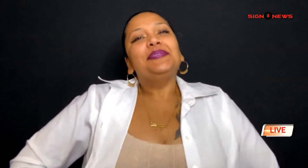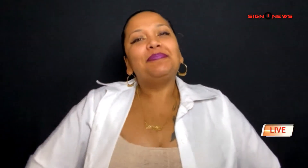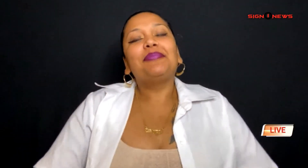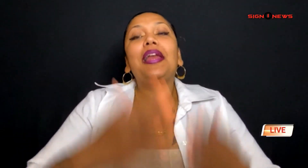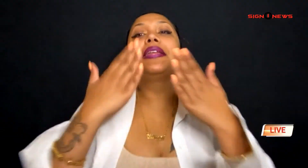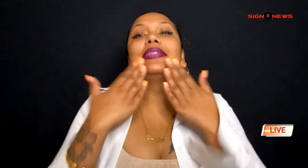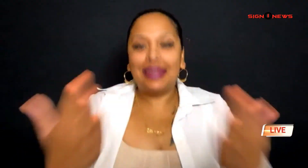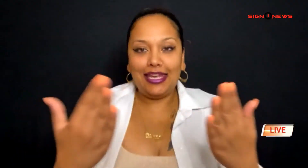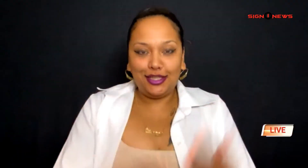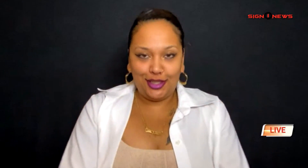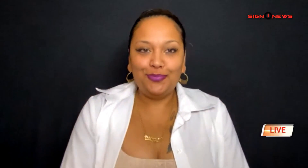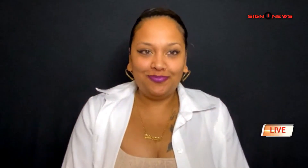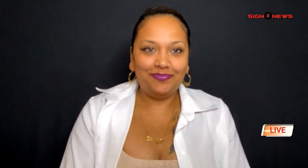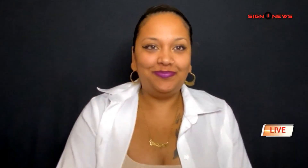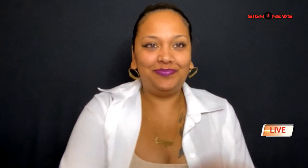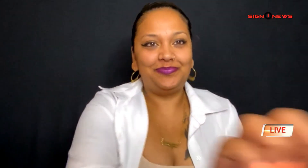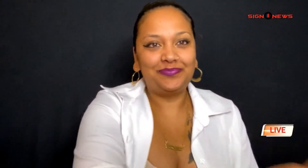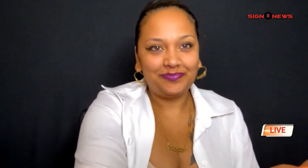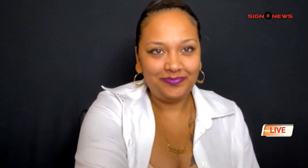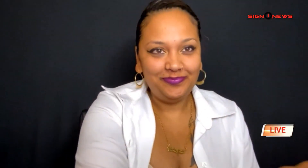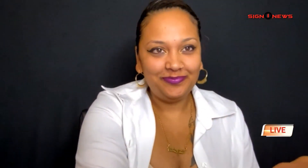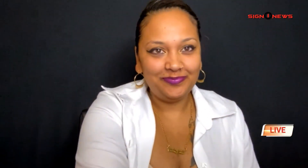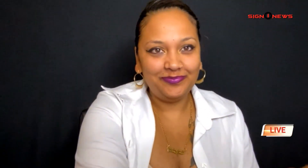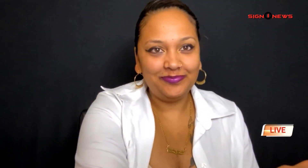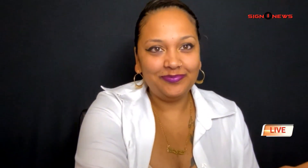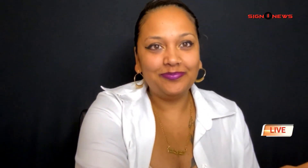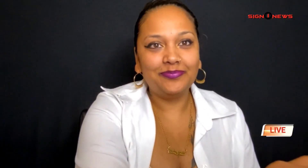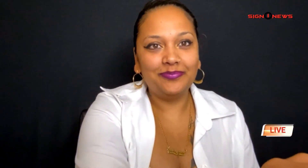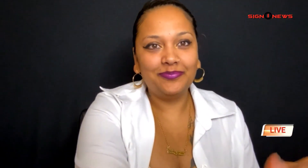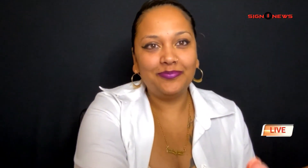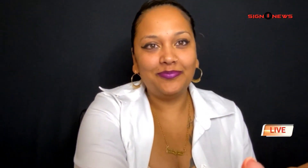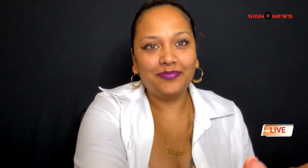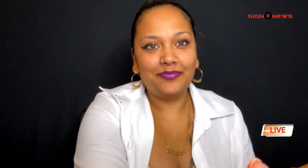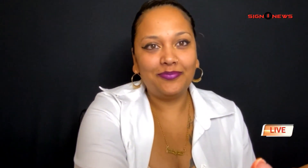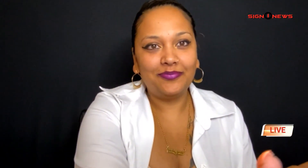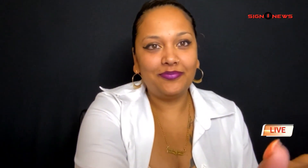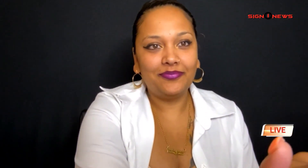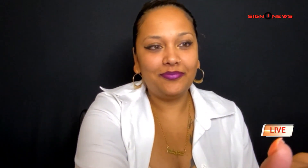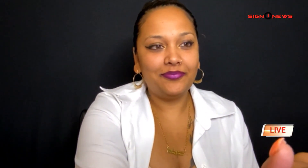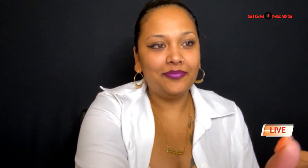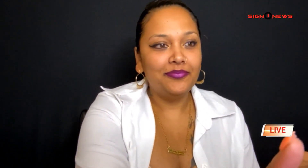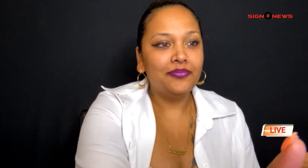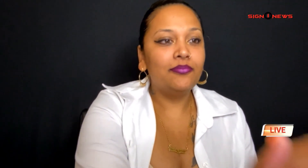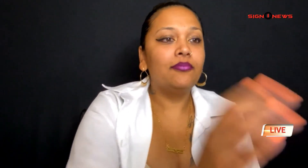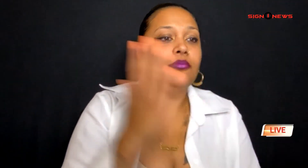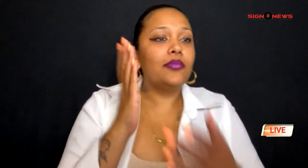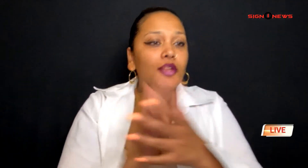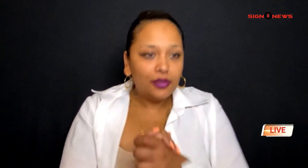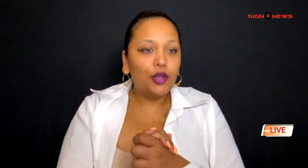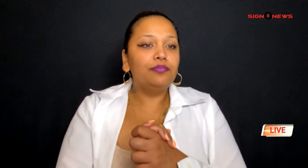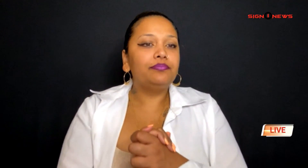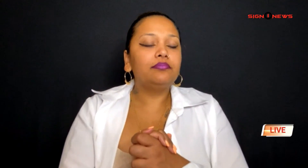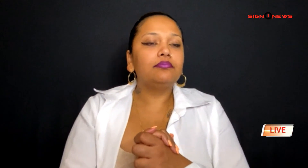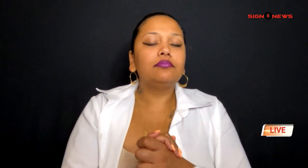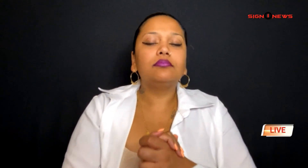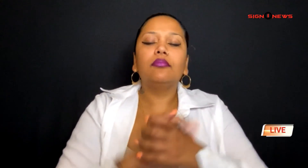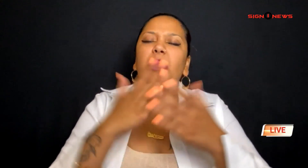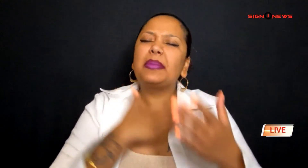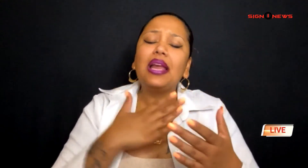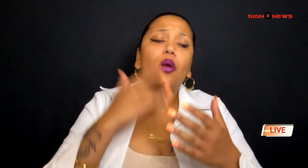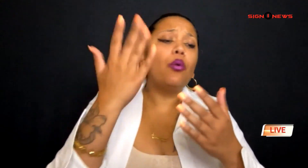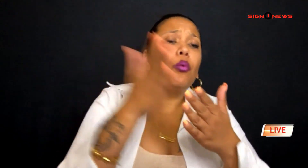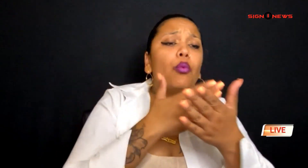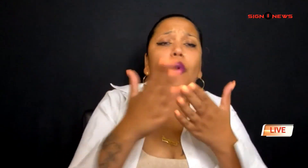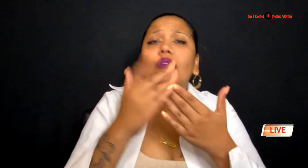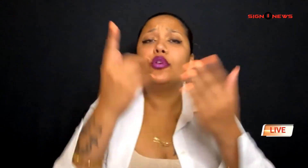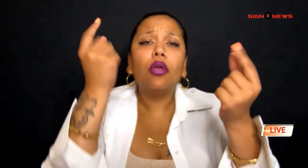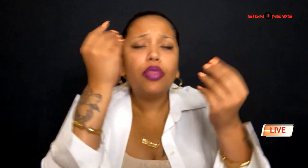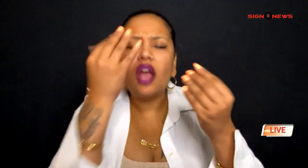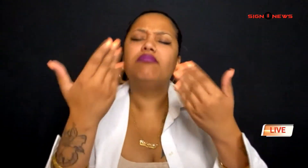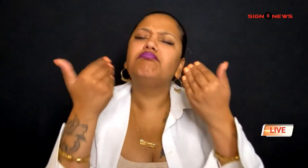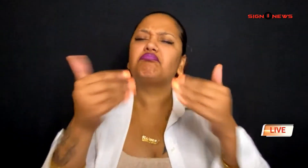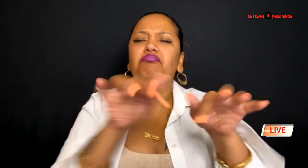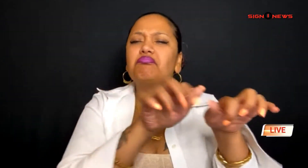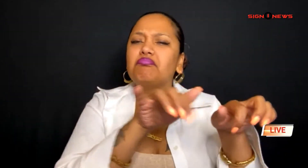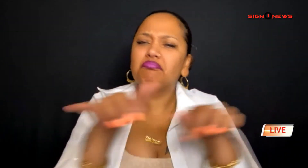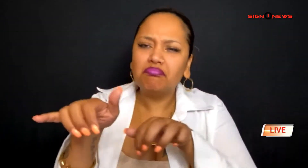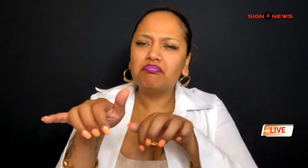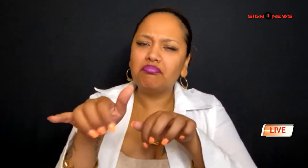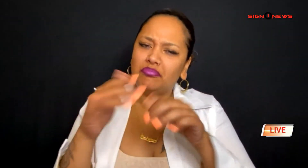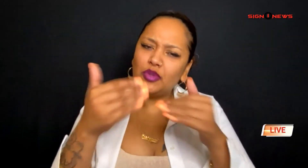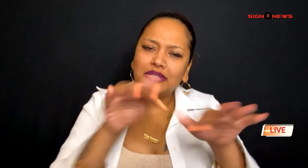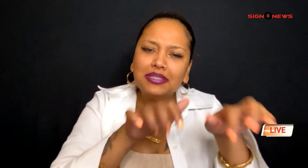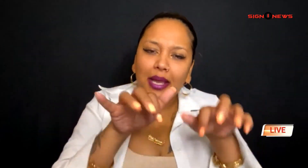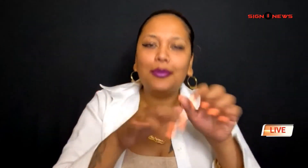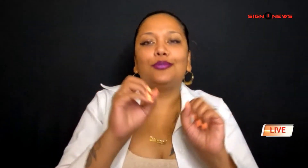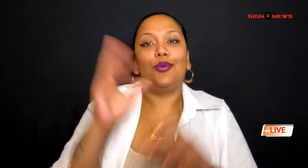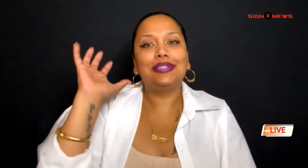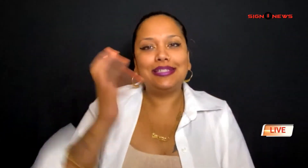thank you let us know what you think and we'll share some of your thoughts